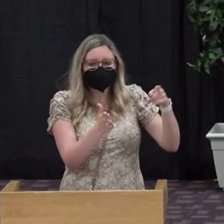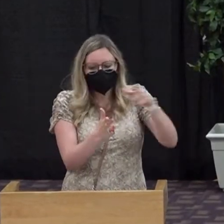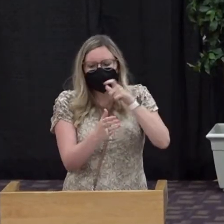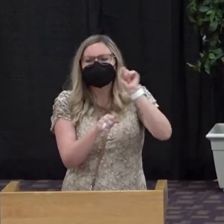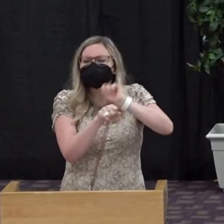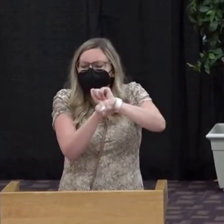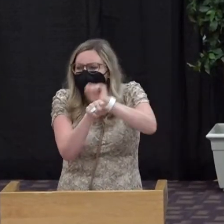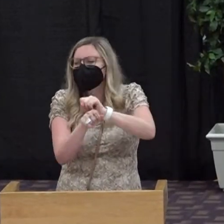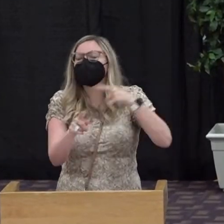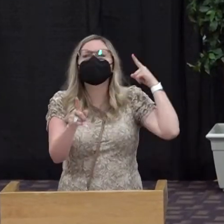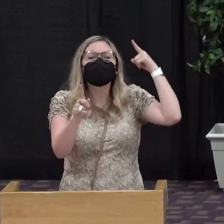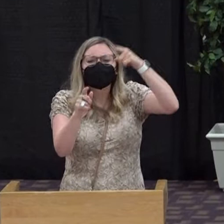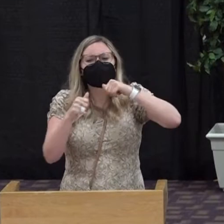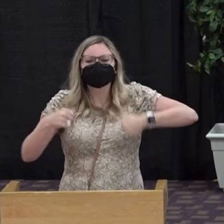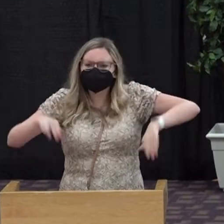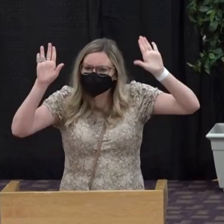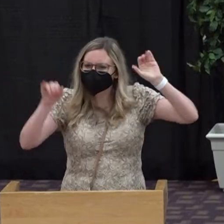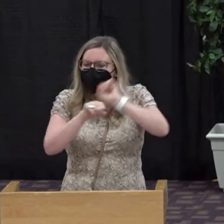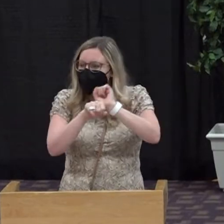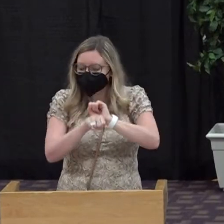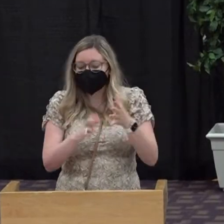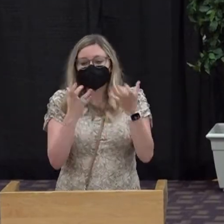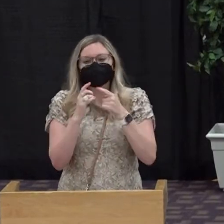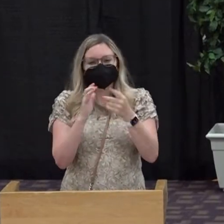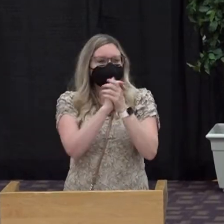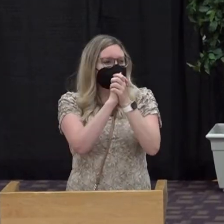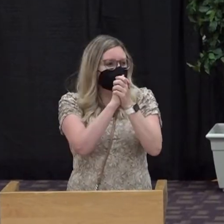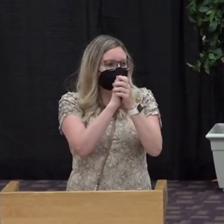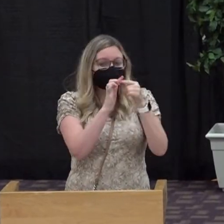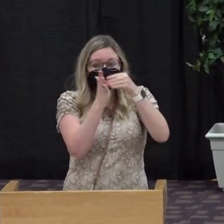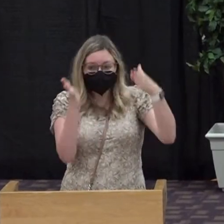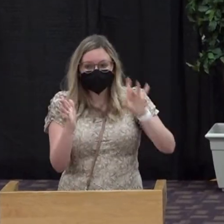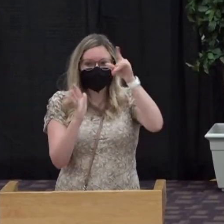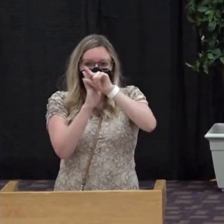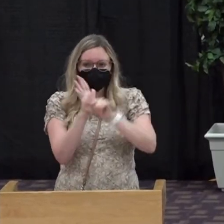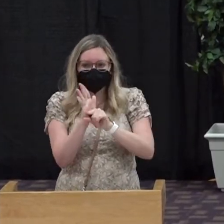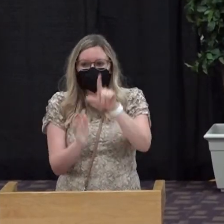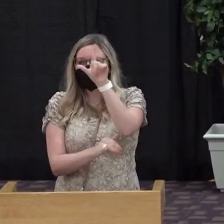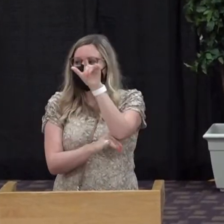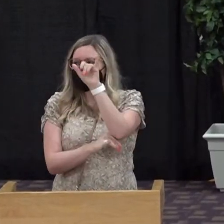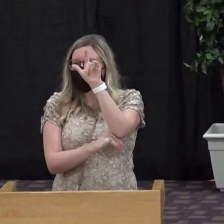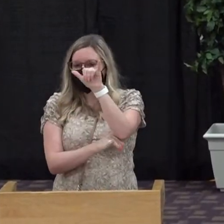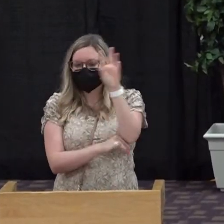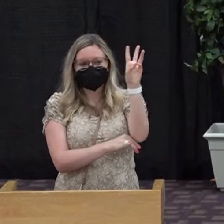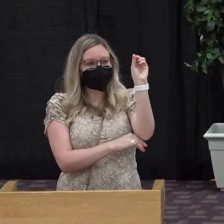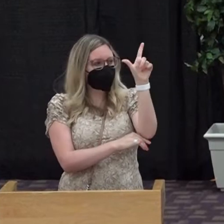This is an honor to be given this award to students.